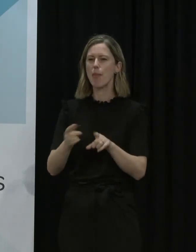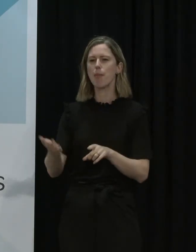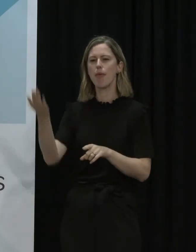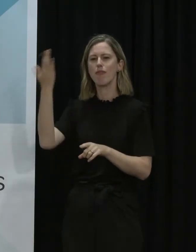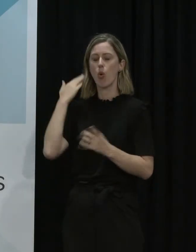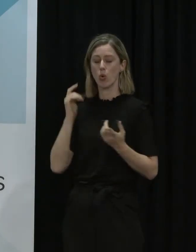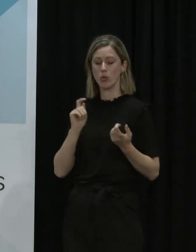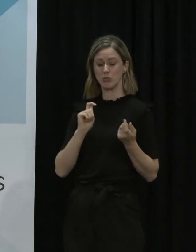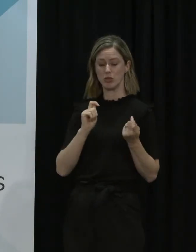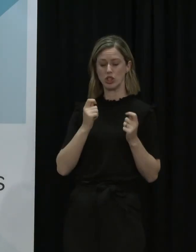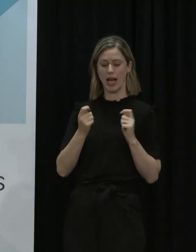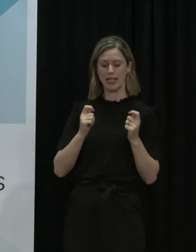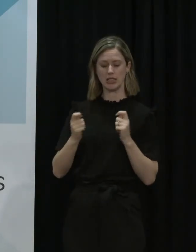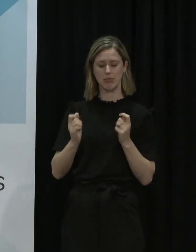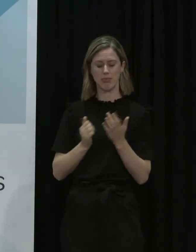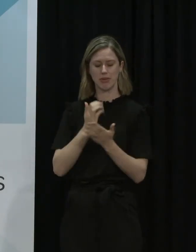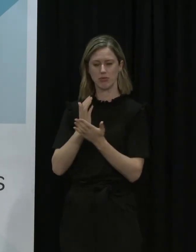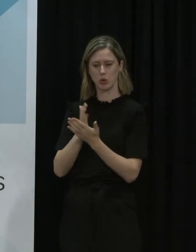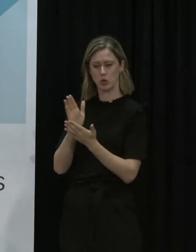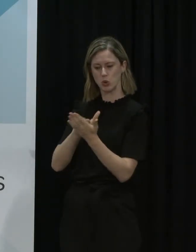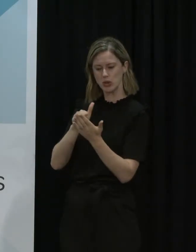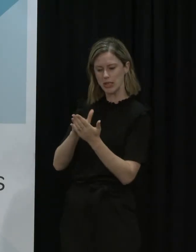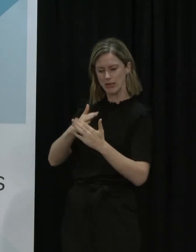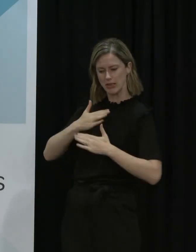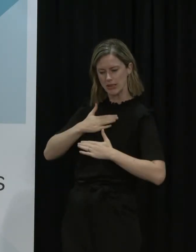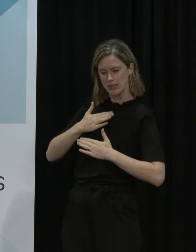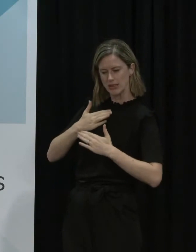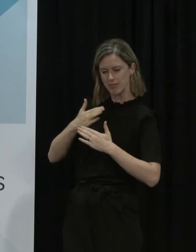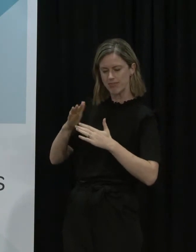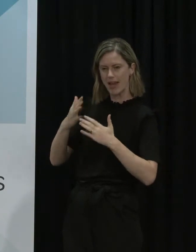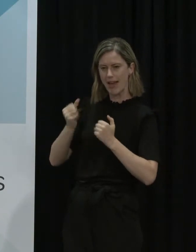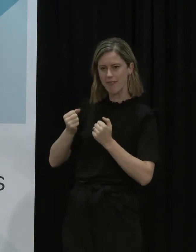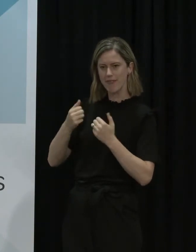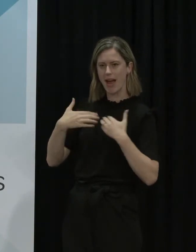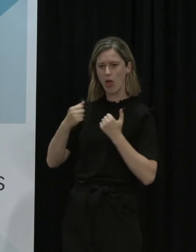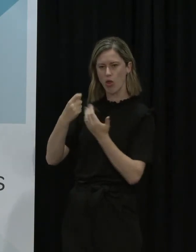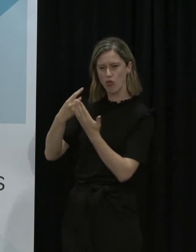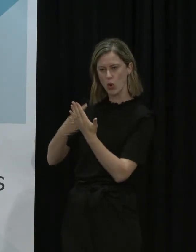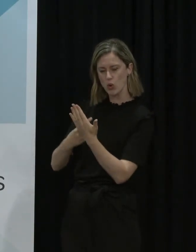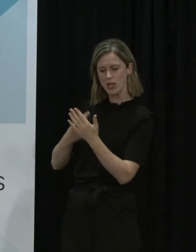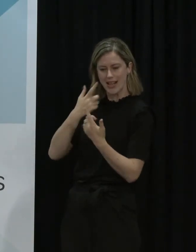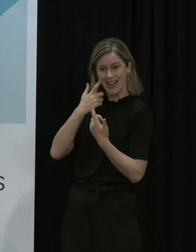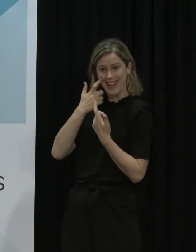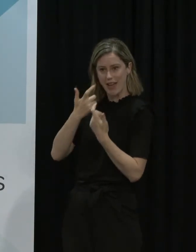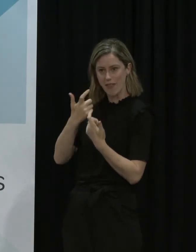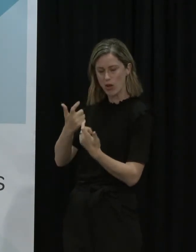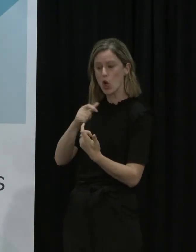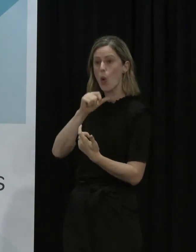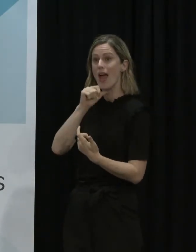through that cautiously. And the in the same way previously that when we have had changes